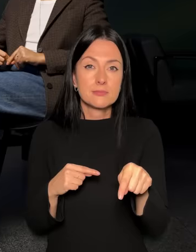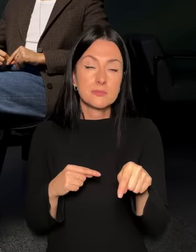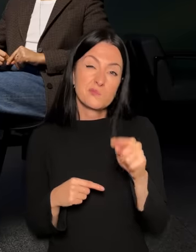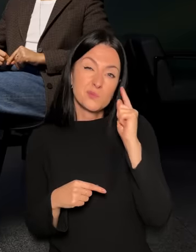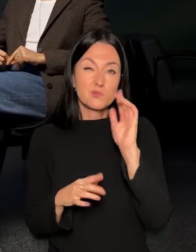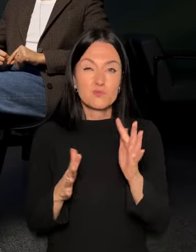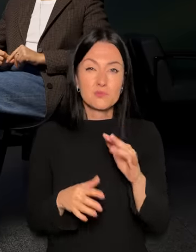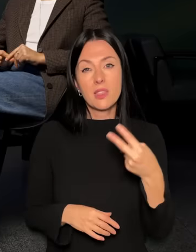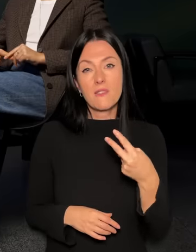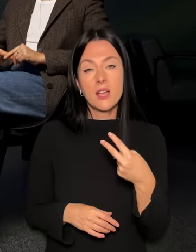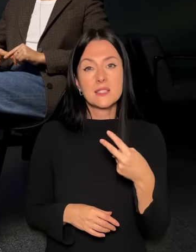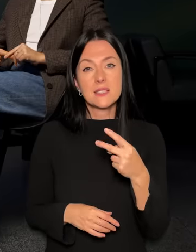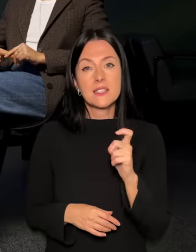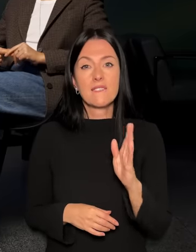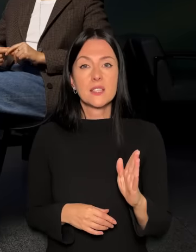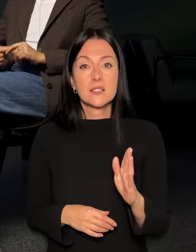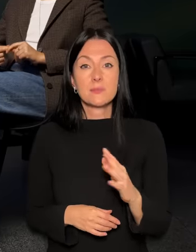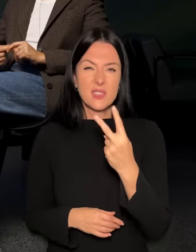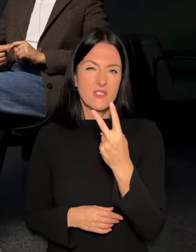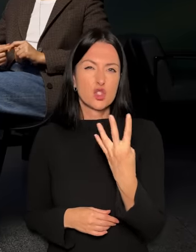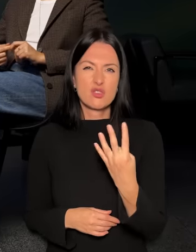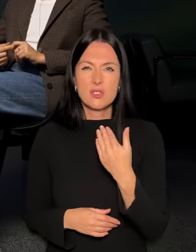I think it was about 20 minutes. 24, I guess.